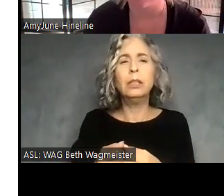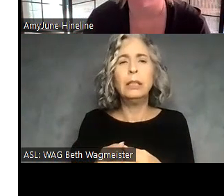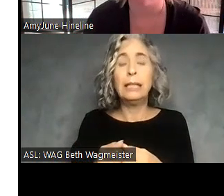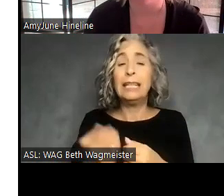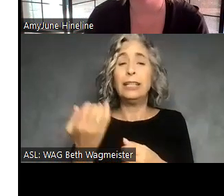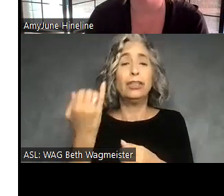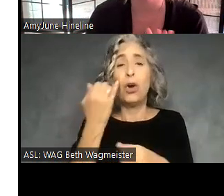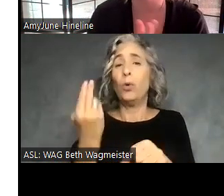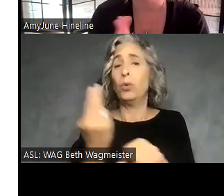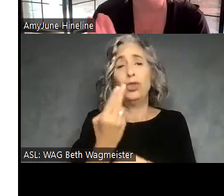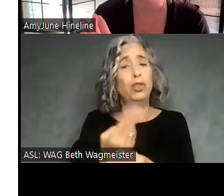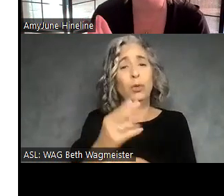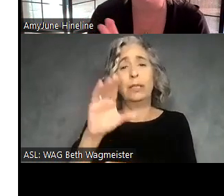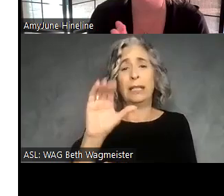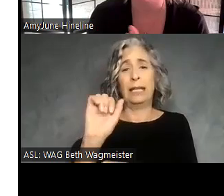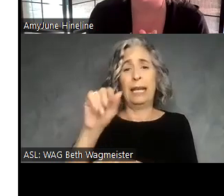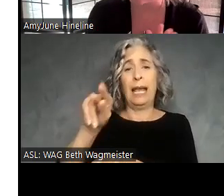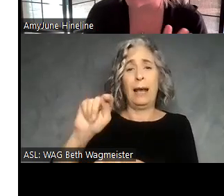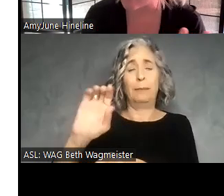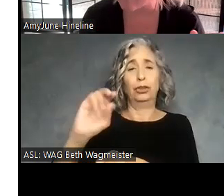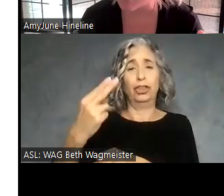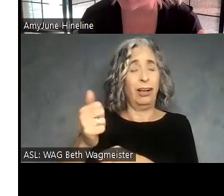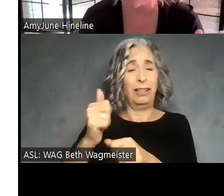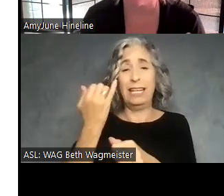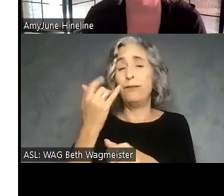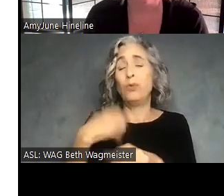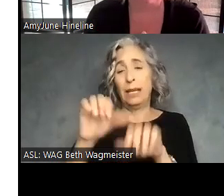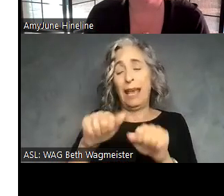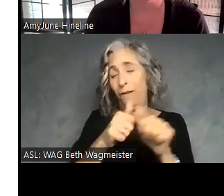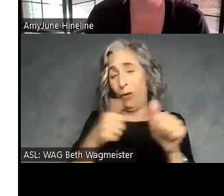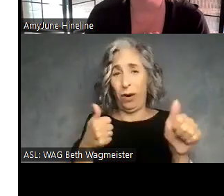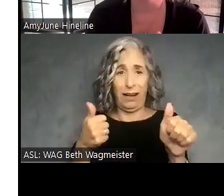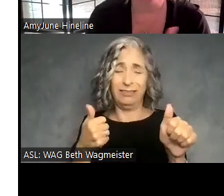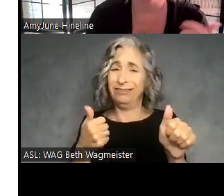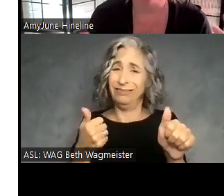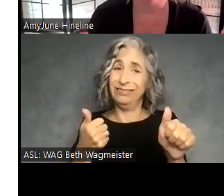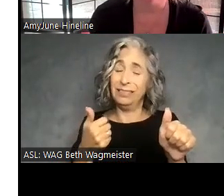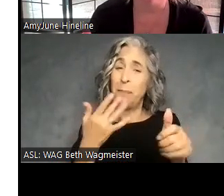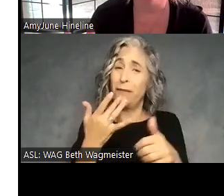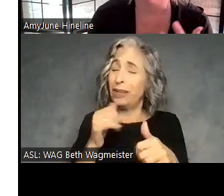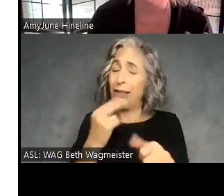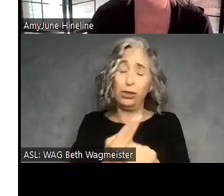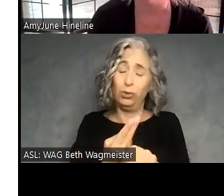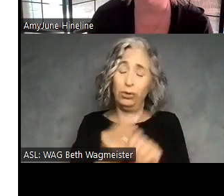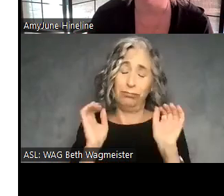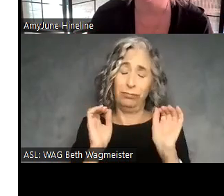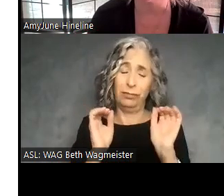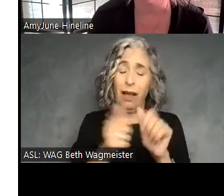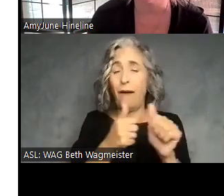not be able to understand and interpret those. Provide a text-based alternative to image-based